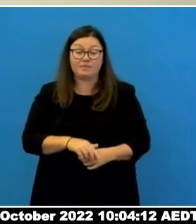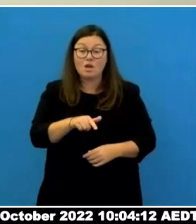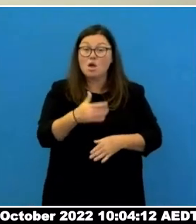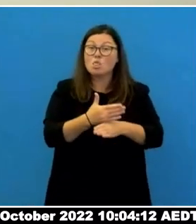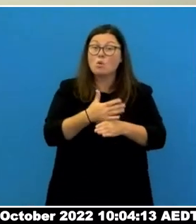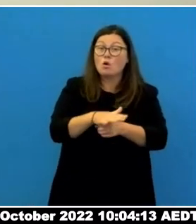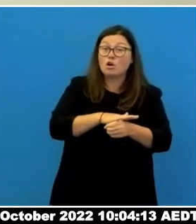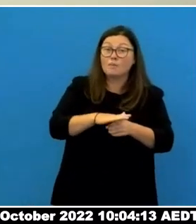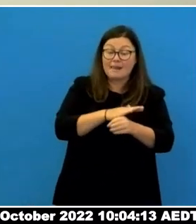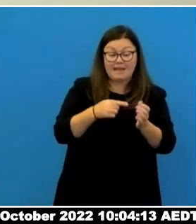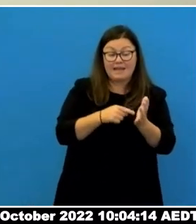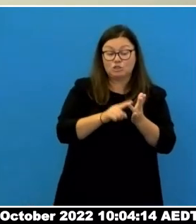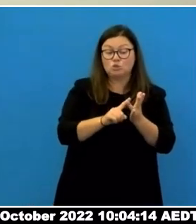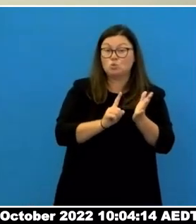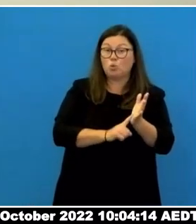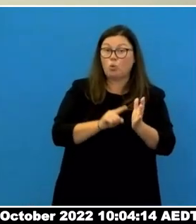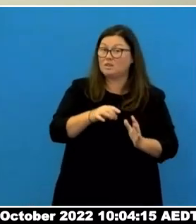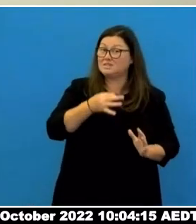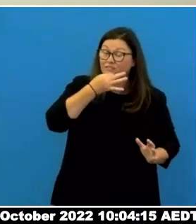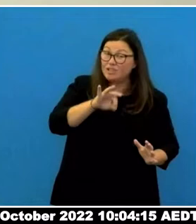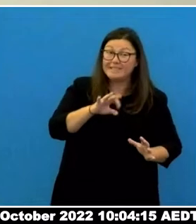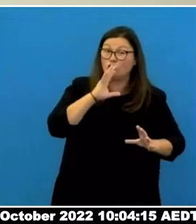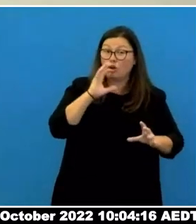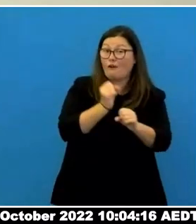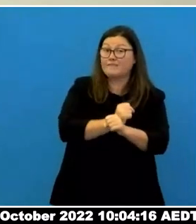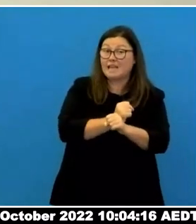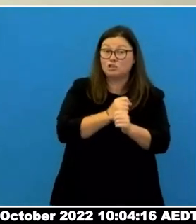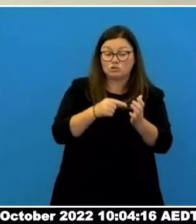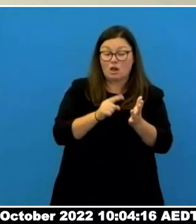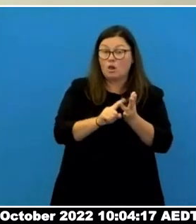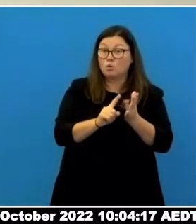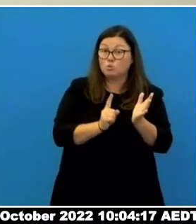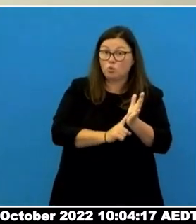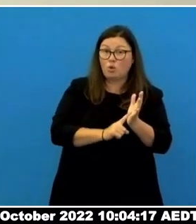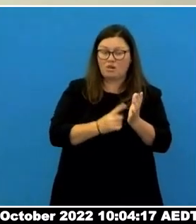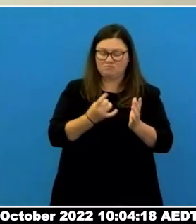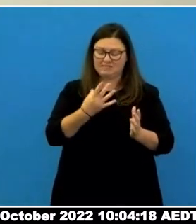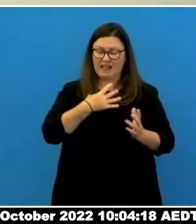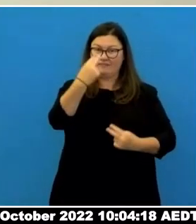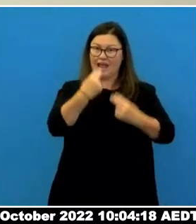for organisations seeking to strengthen their structural approach to diversity